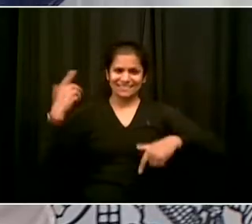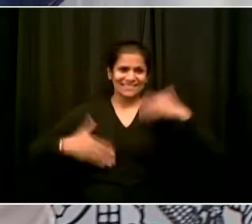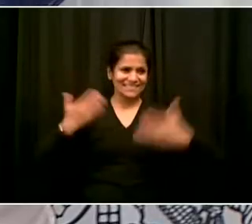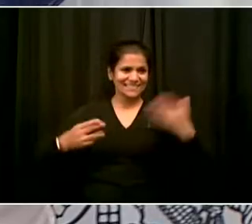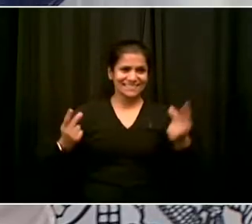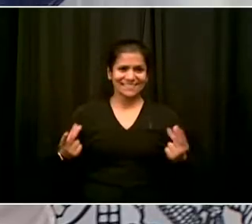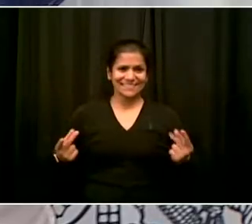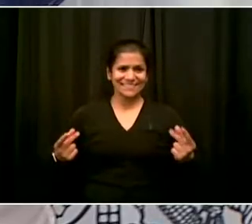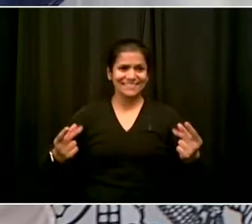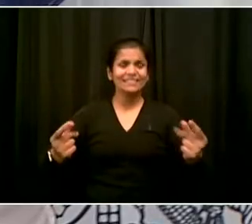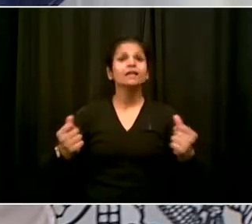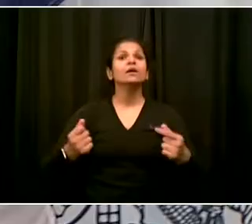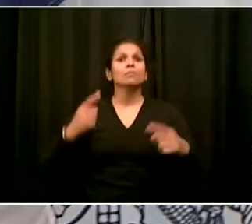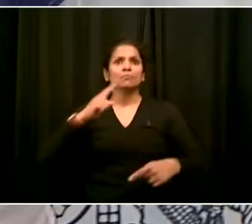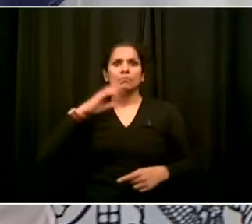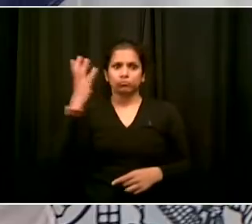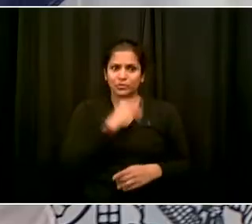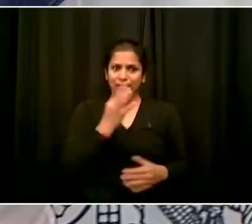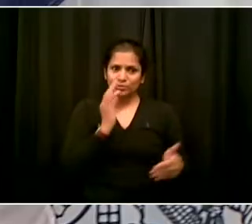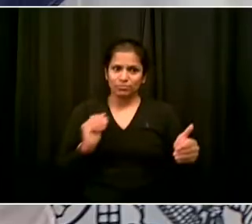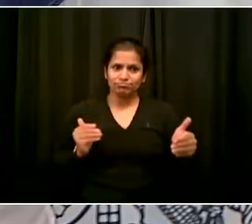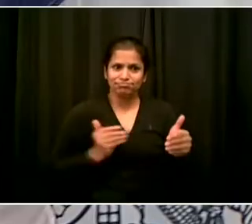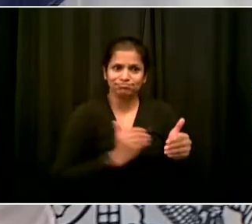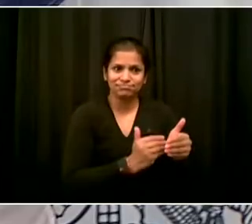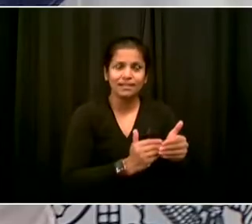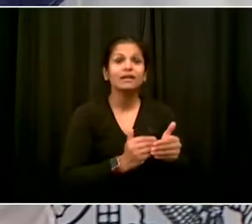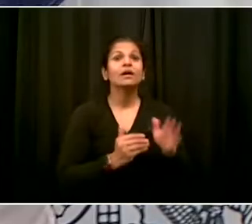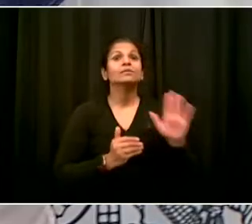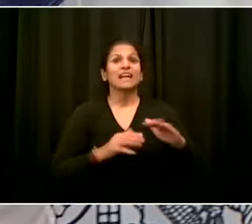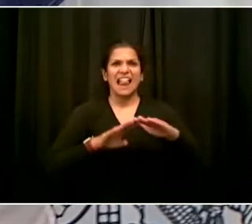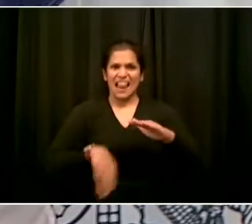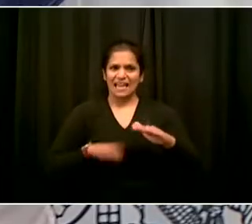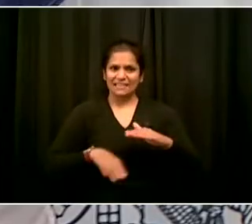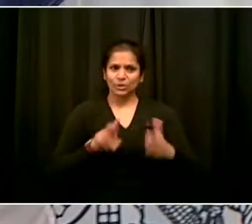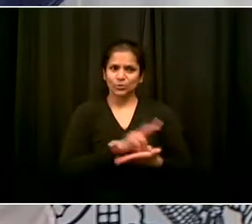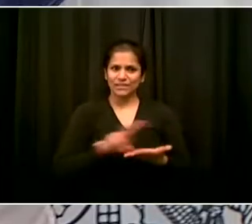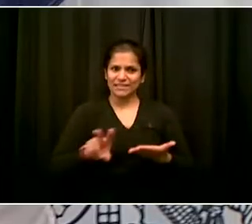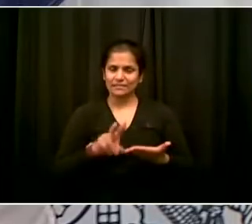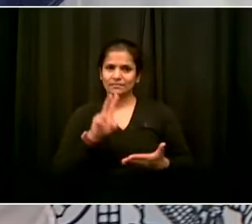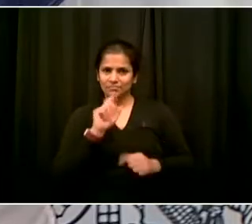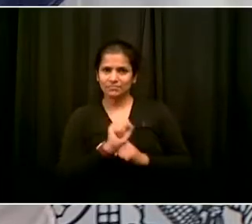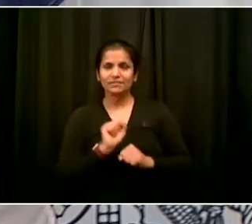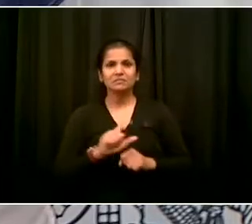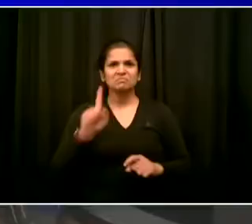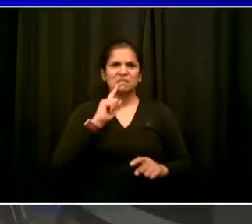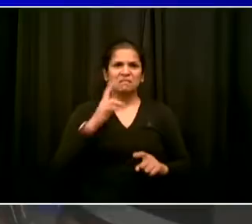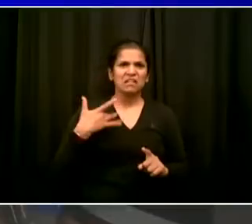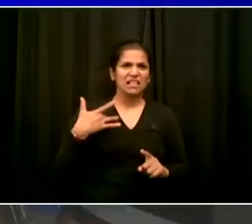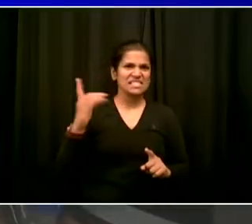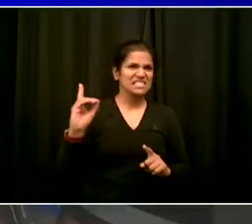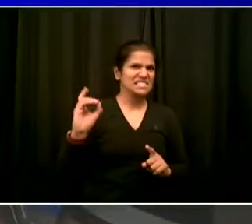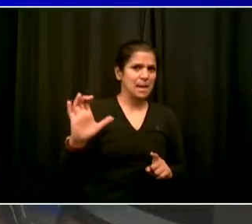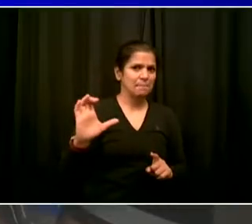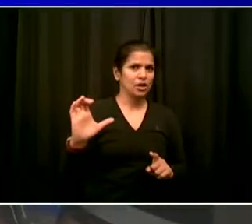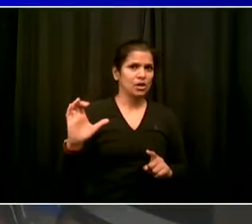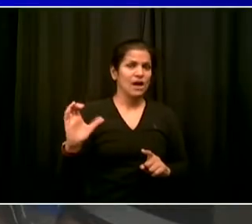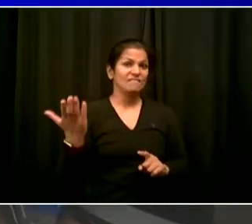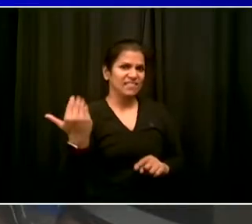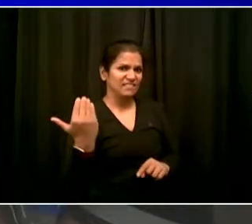WAITING FOR ISIS INFALLY HERE. VACCINES ARE BEING A APPROVEVED, VACCINES ARE BEING SHIPPED.